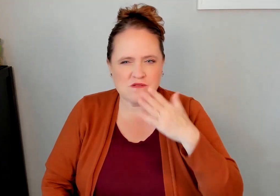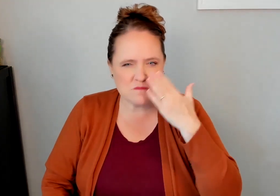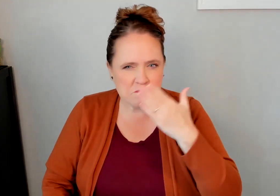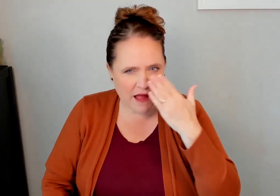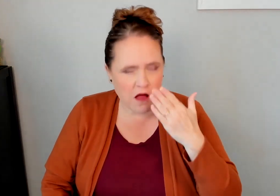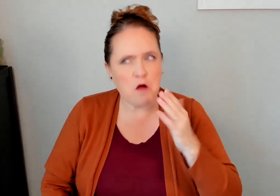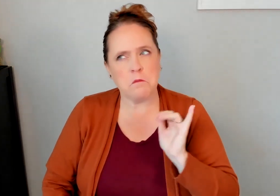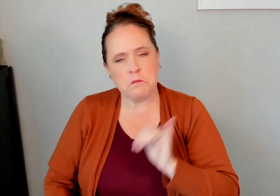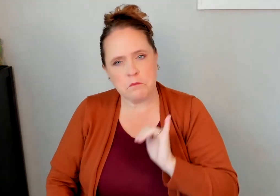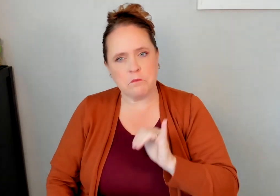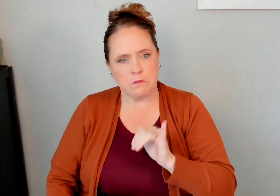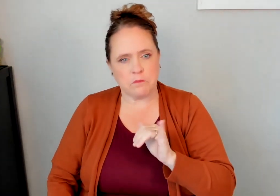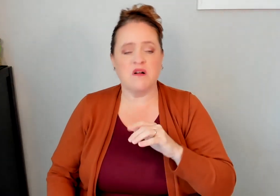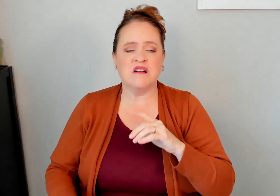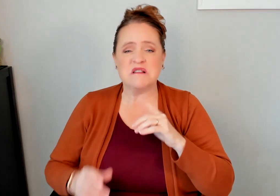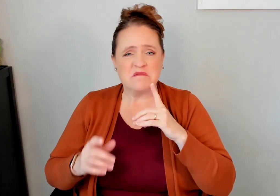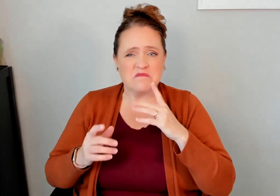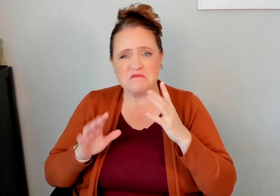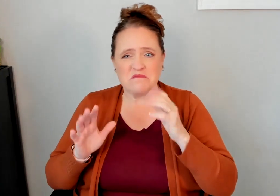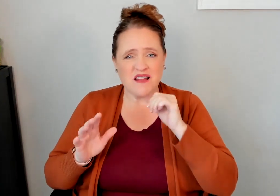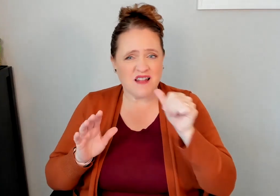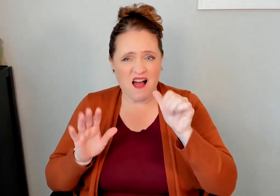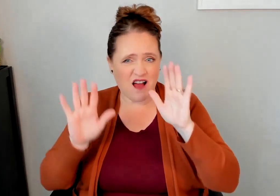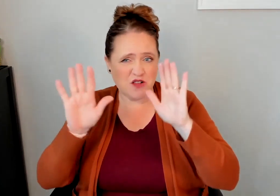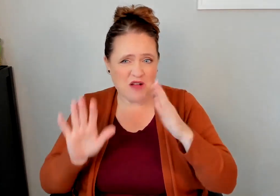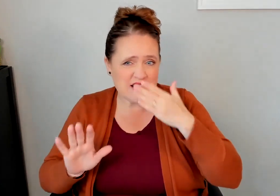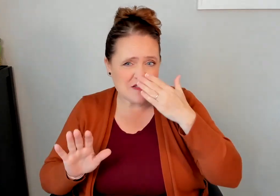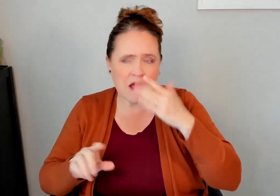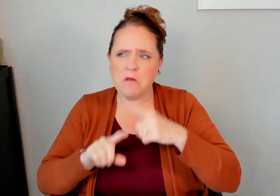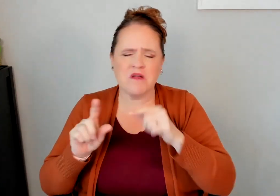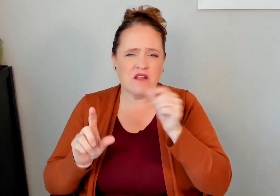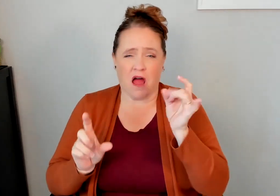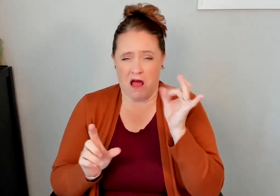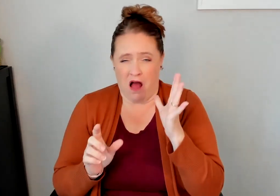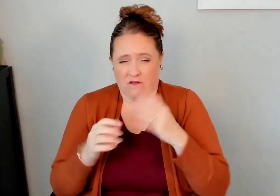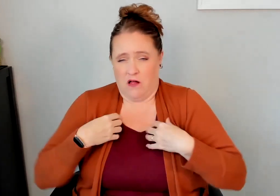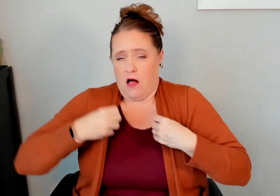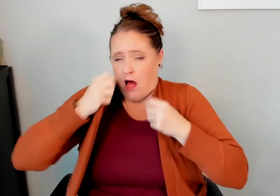and we realized it wasn't a great smell at that point it wasn't so awful we felt like we had to